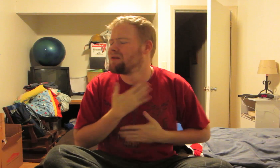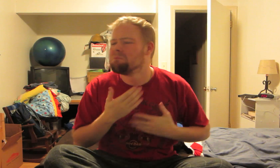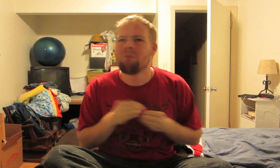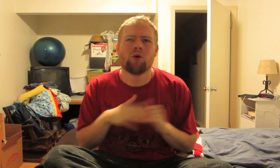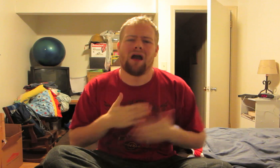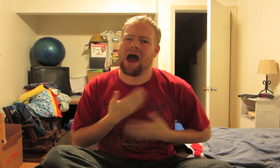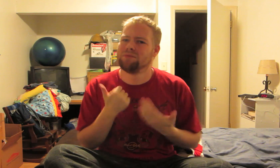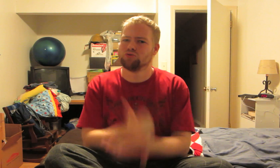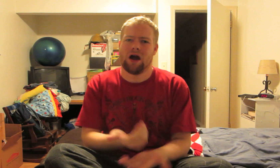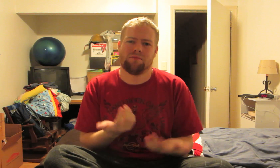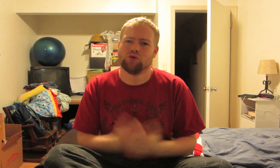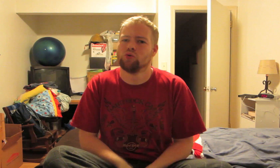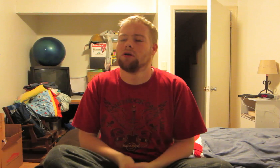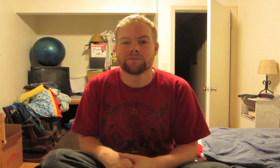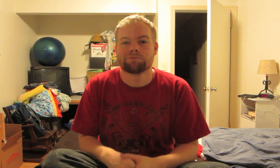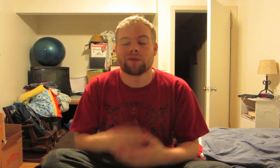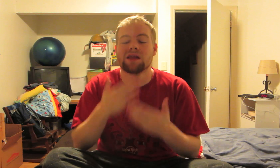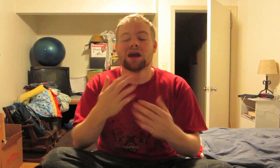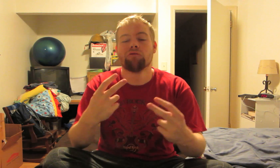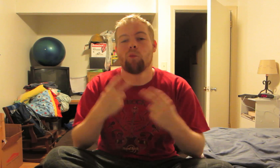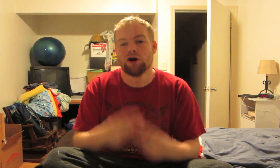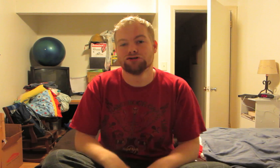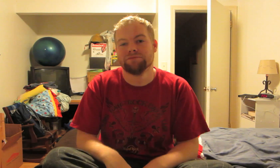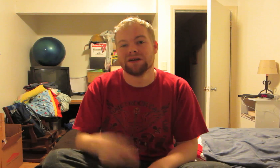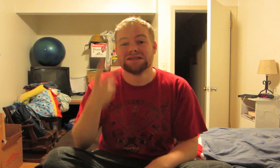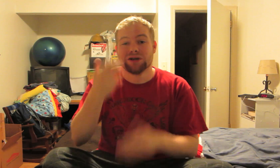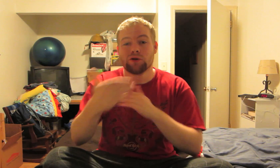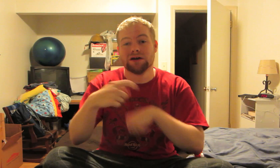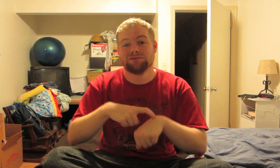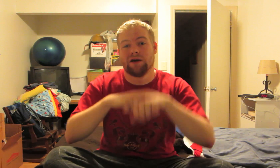I'll be more than happy to help you. Thank you for watching. See you next time.